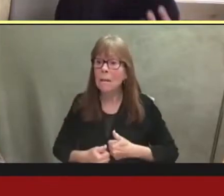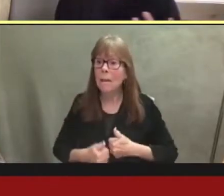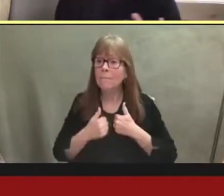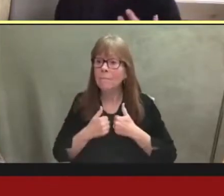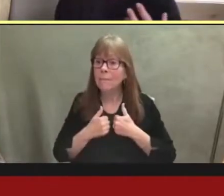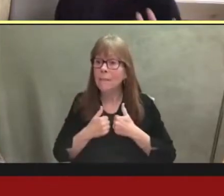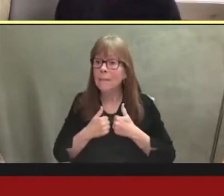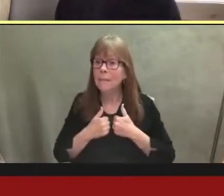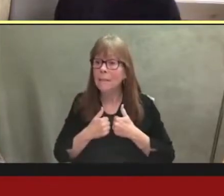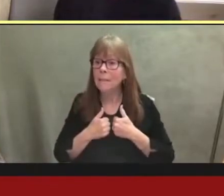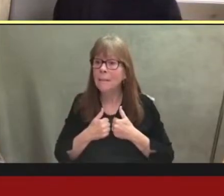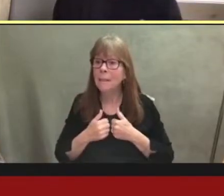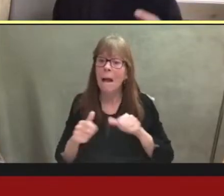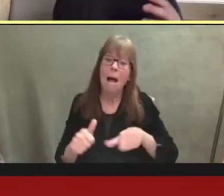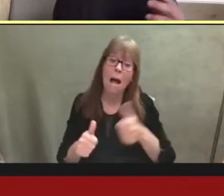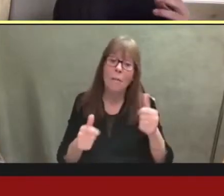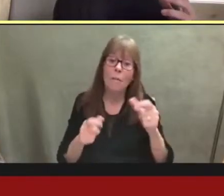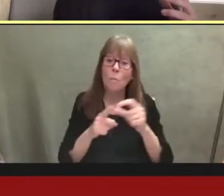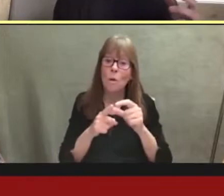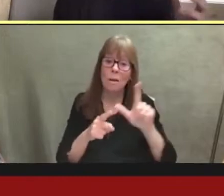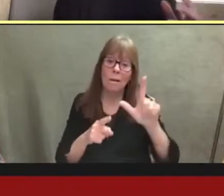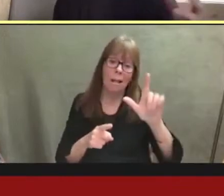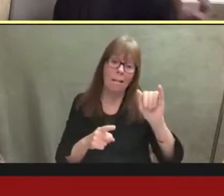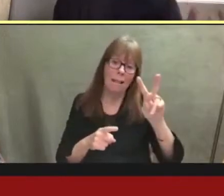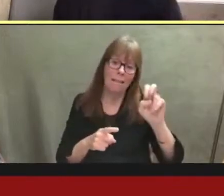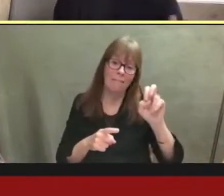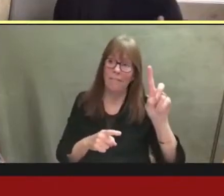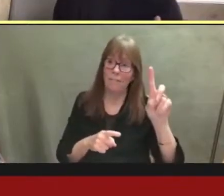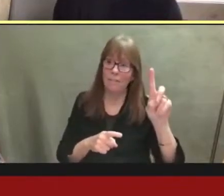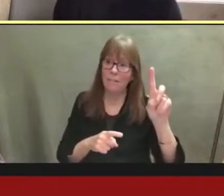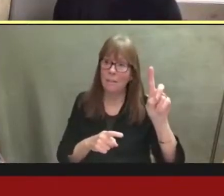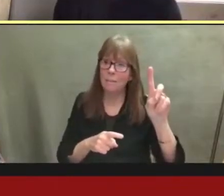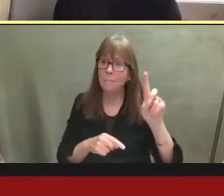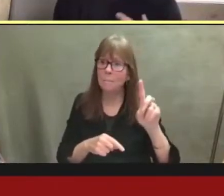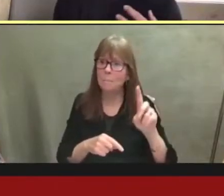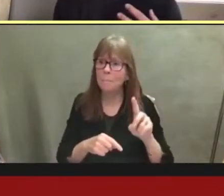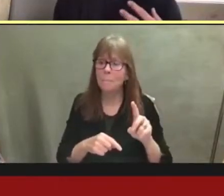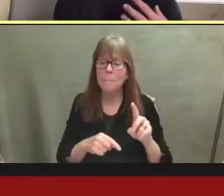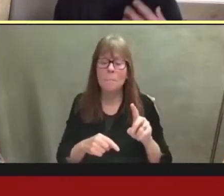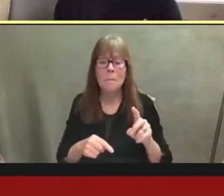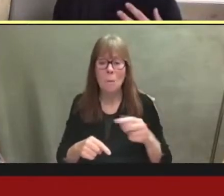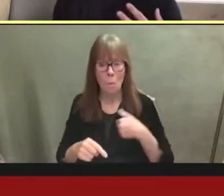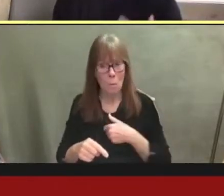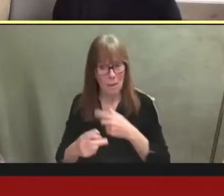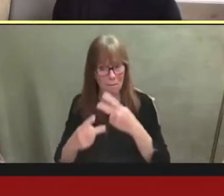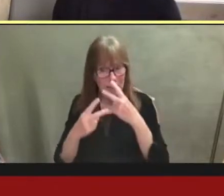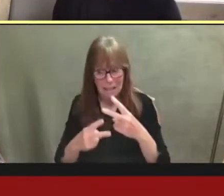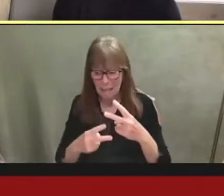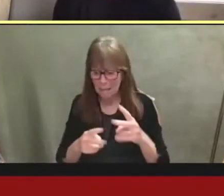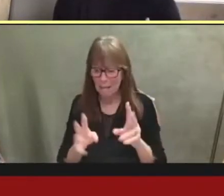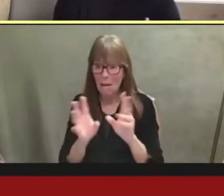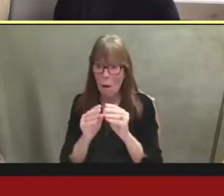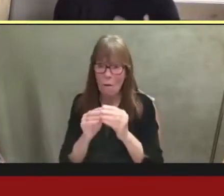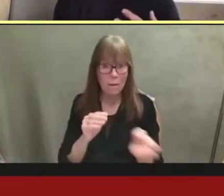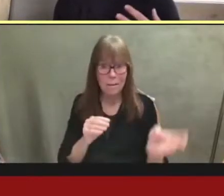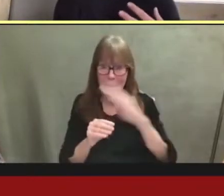Another word is lived. We have seen across the conference that the power of our lived experiences for advocating